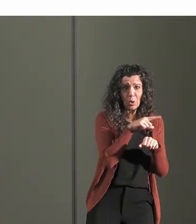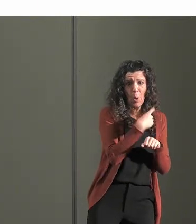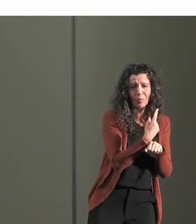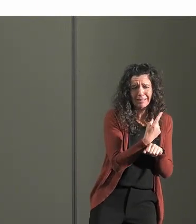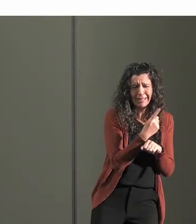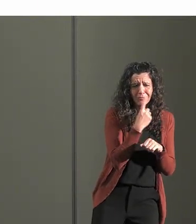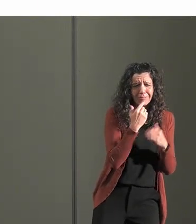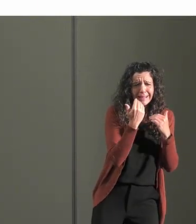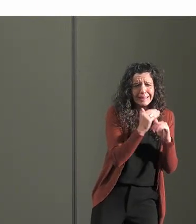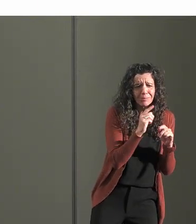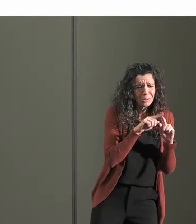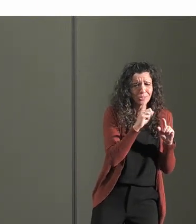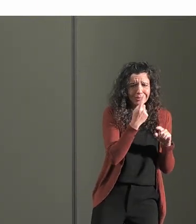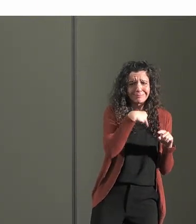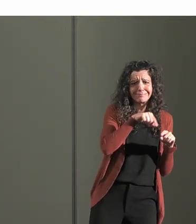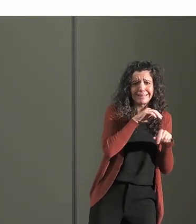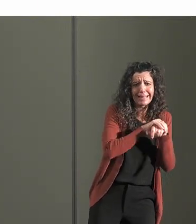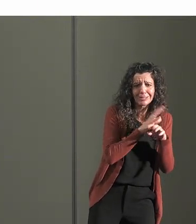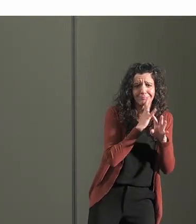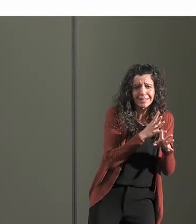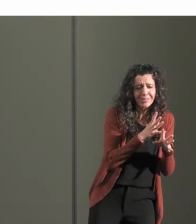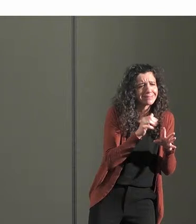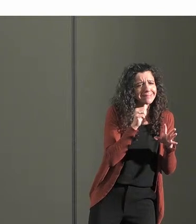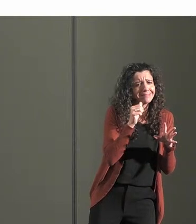acknowledge building accessibility for English only